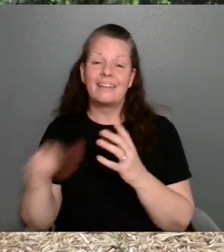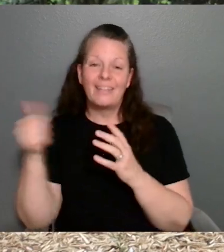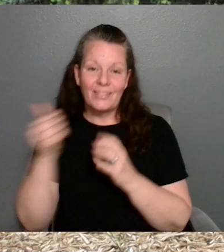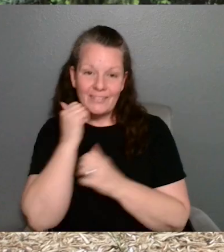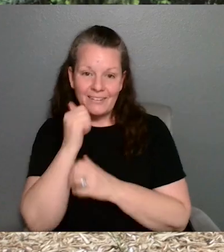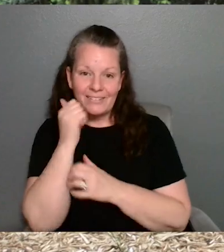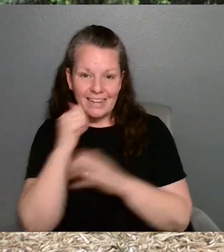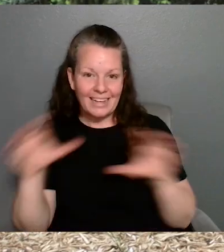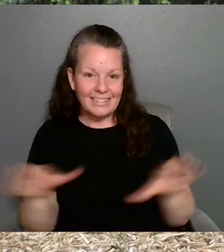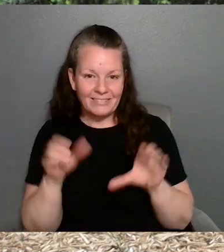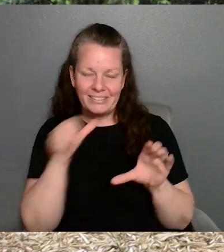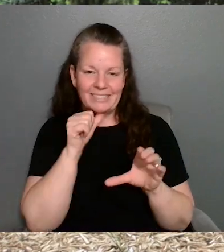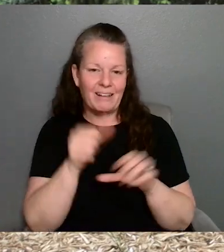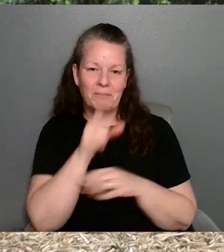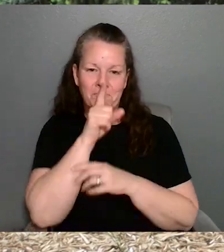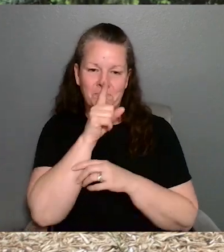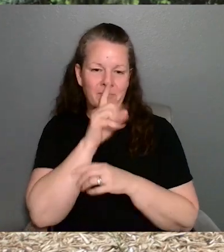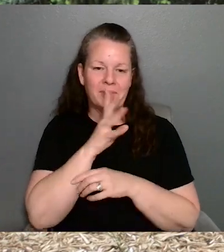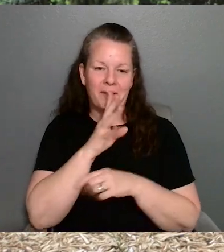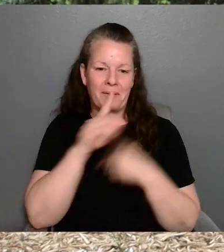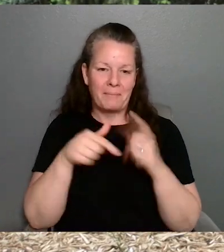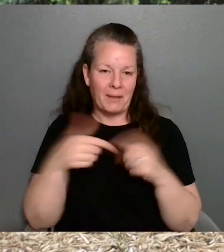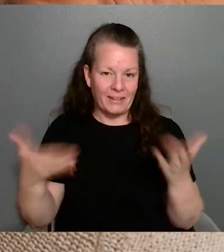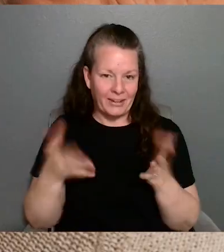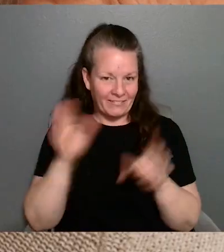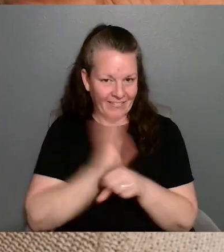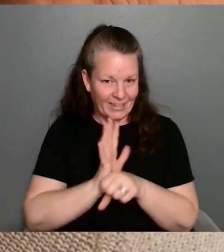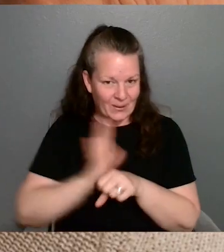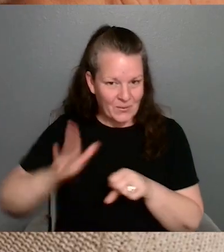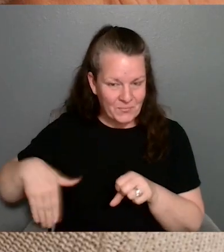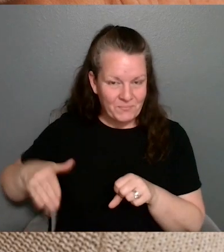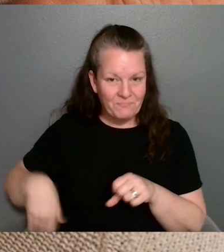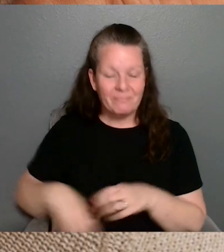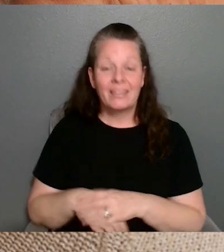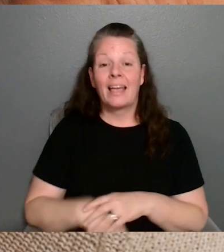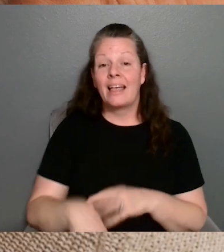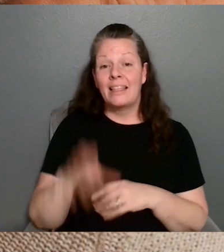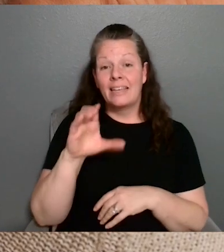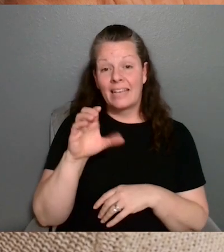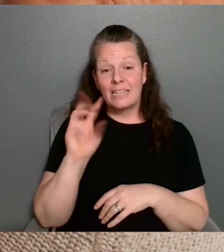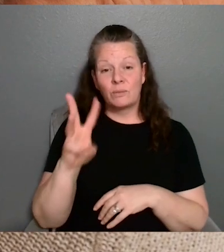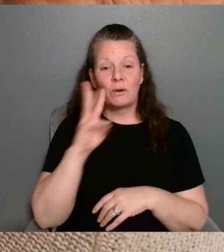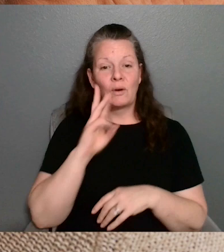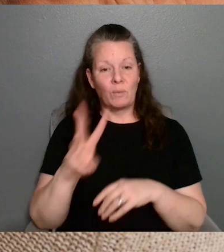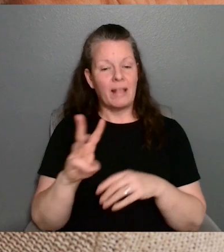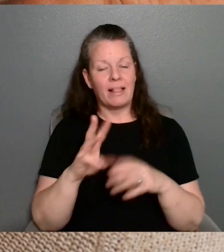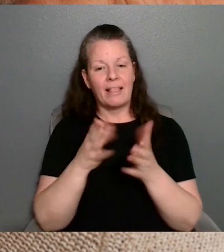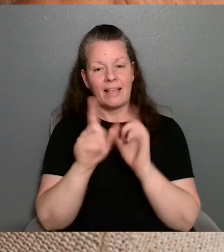everyday activities that we didn't talk about in this video. A caseworker will ask you questions that are designed